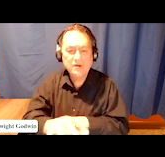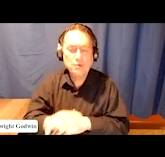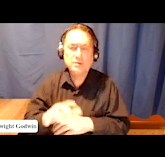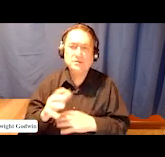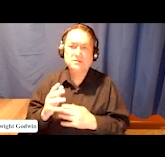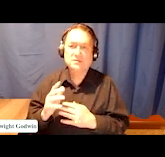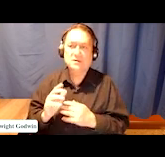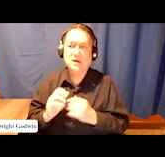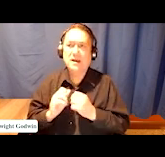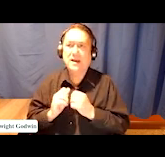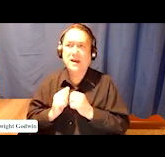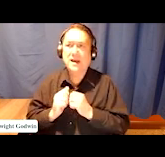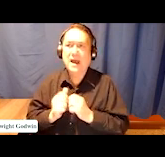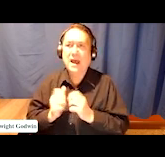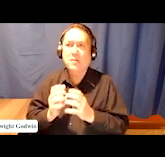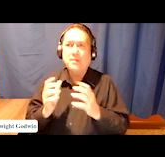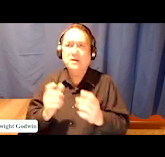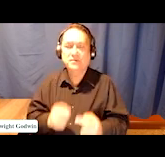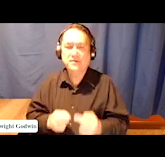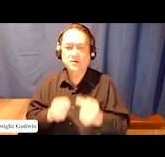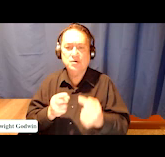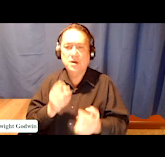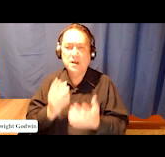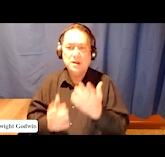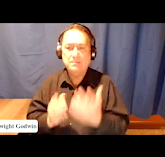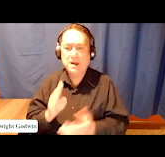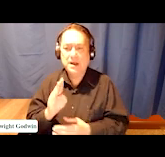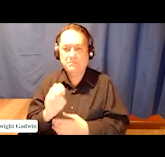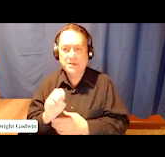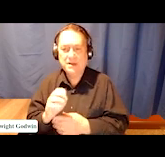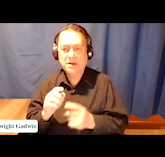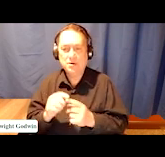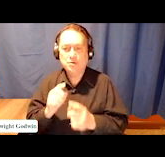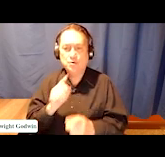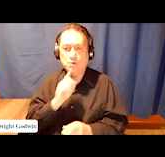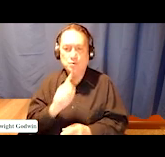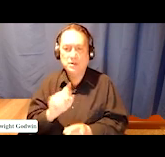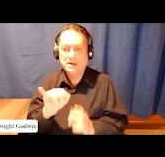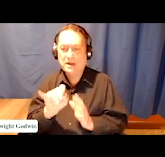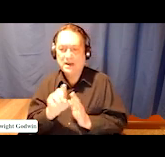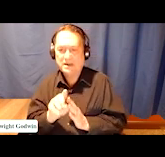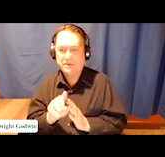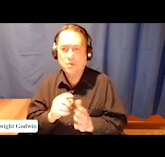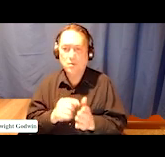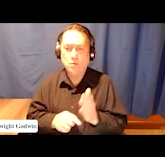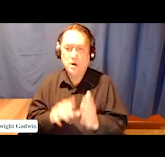how much of a struggle it might be to identify your support needs